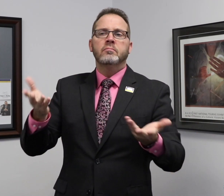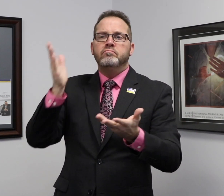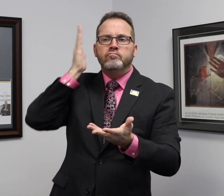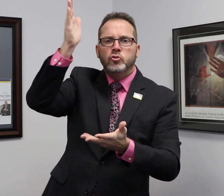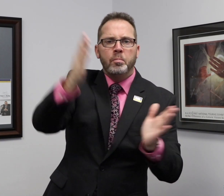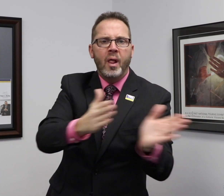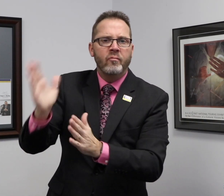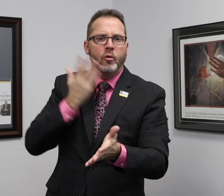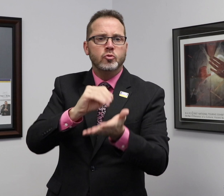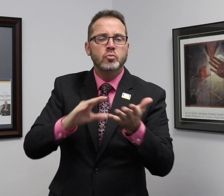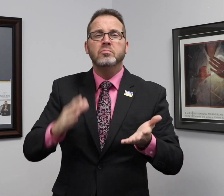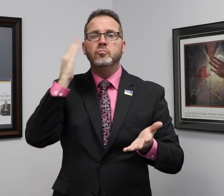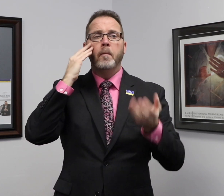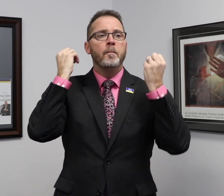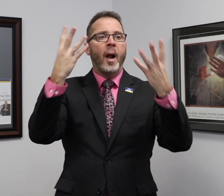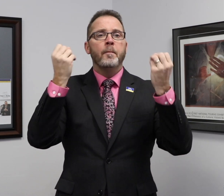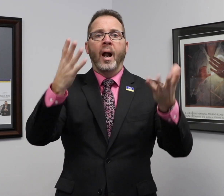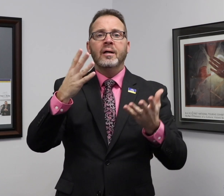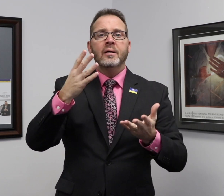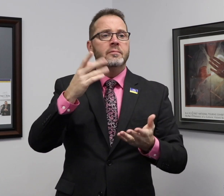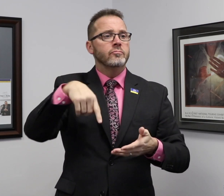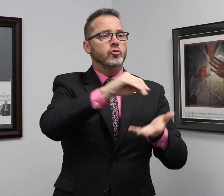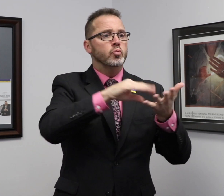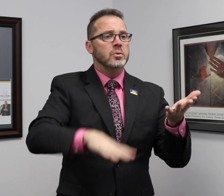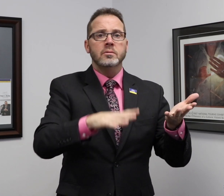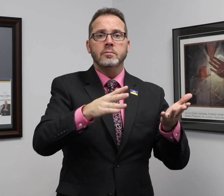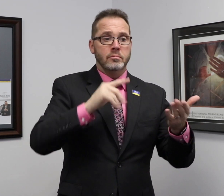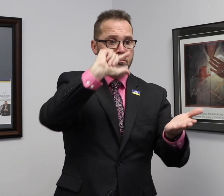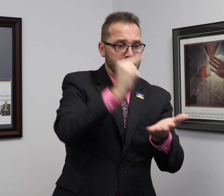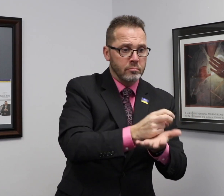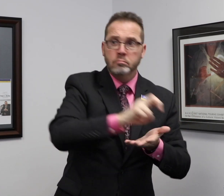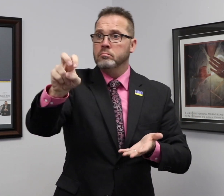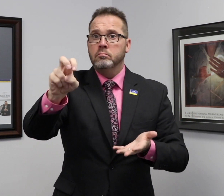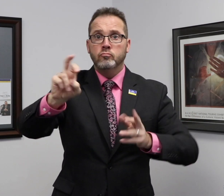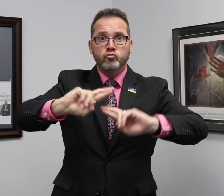community. Often times the focus is on connecting students with